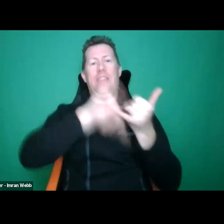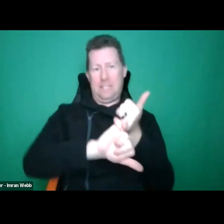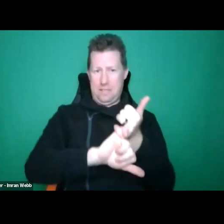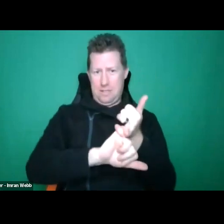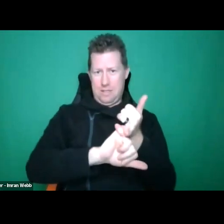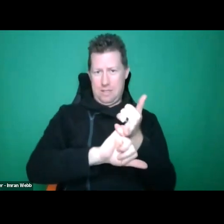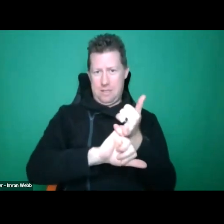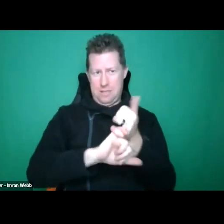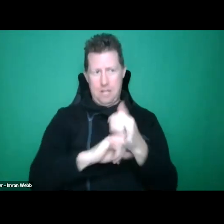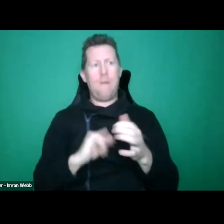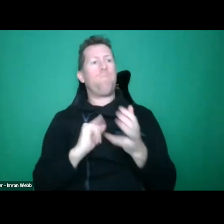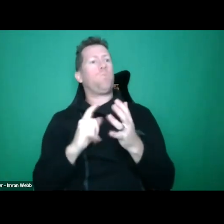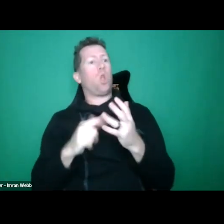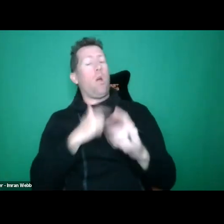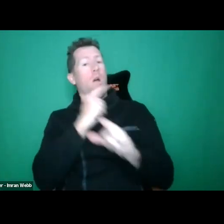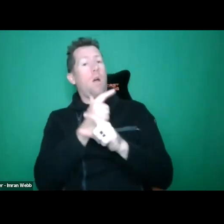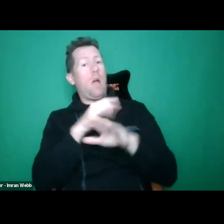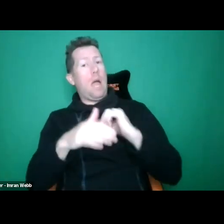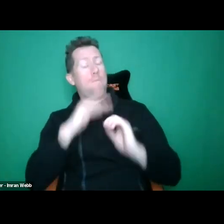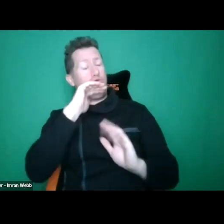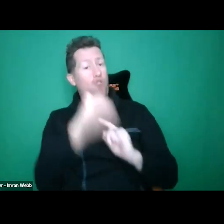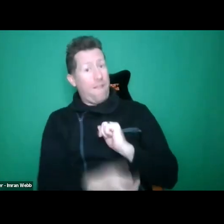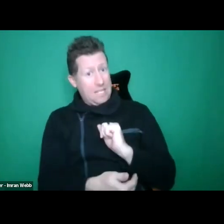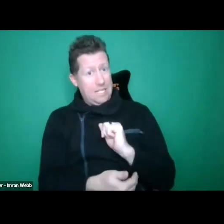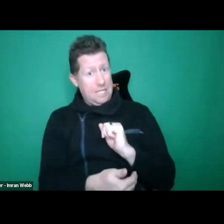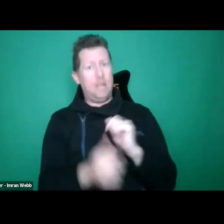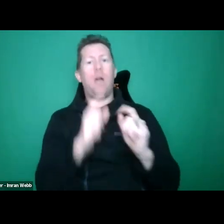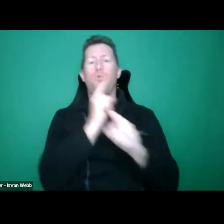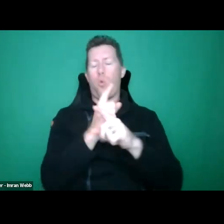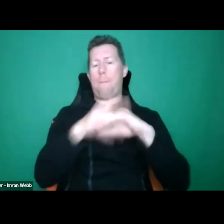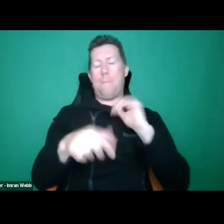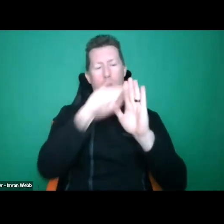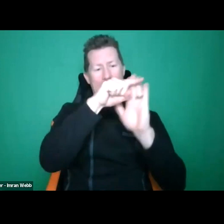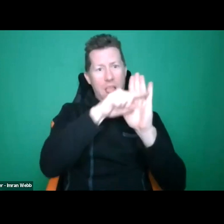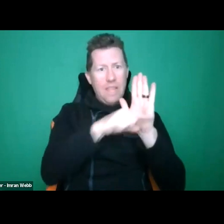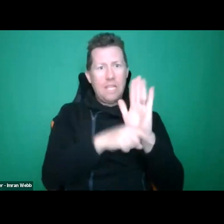So when I'm talking about privacy, I'm really talking about the ethics of compliance.